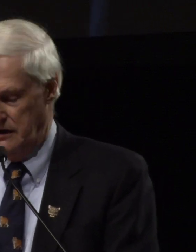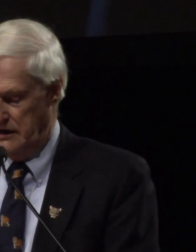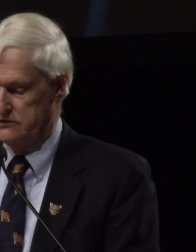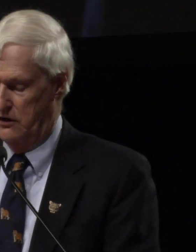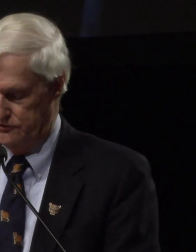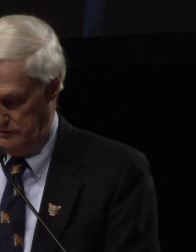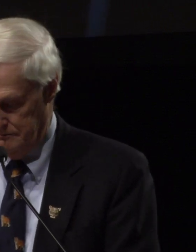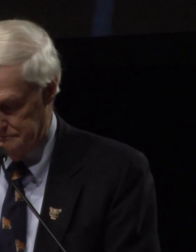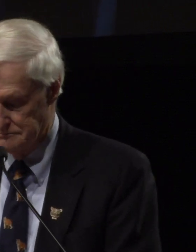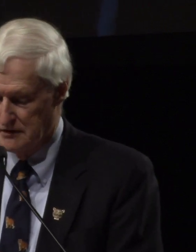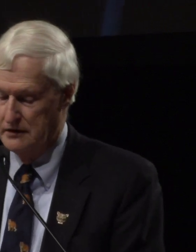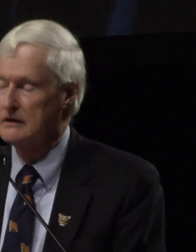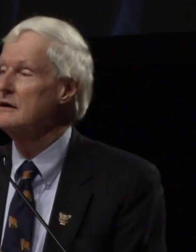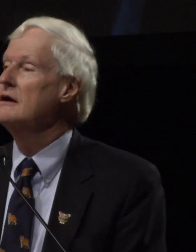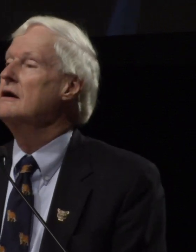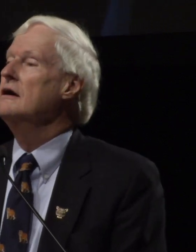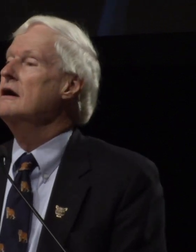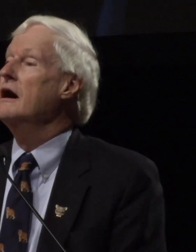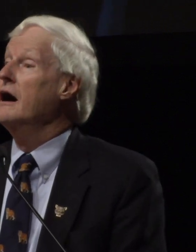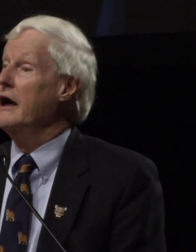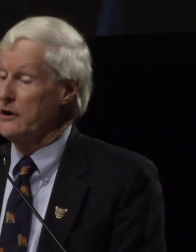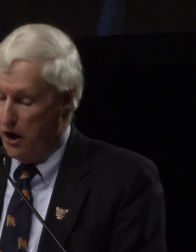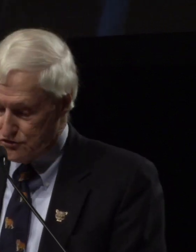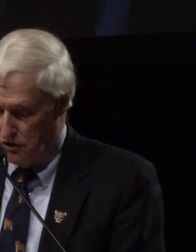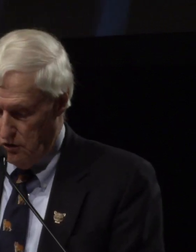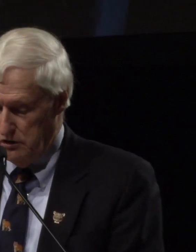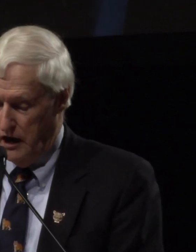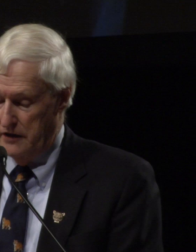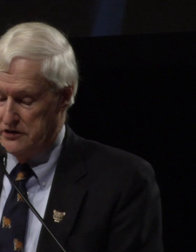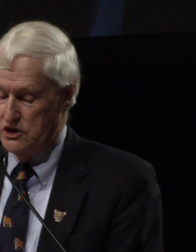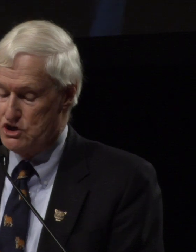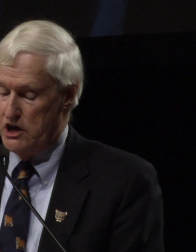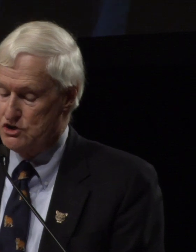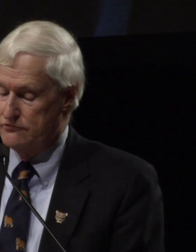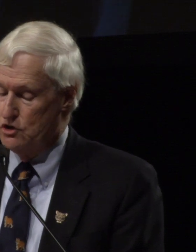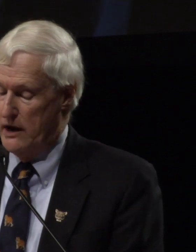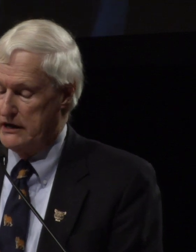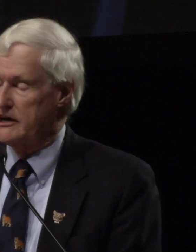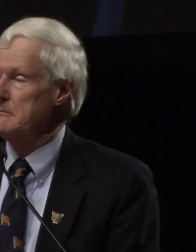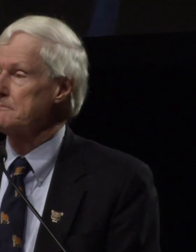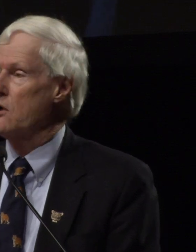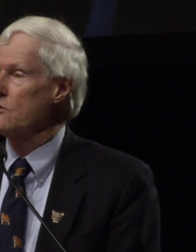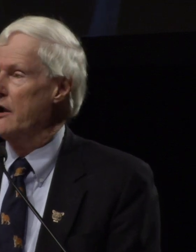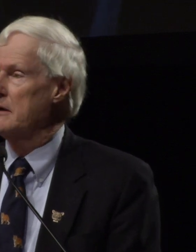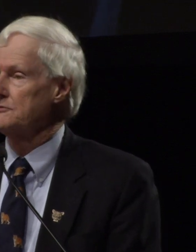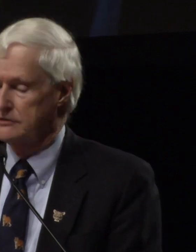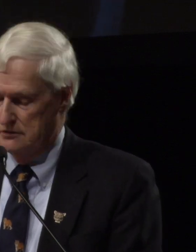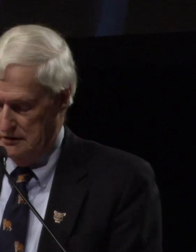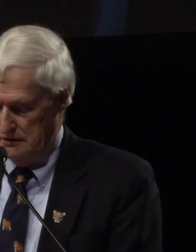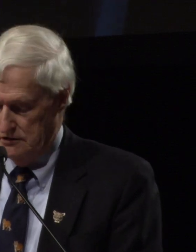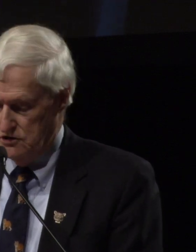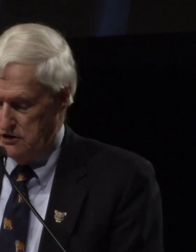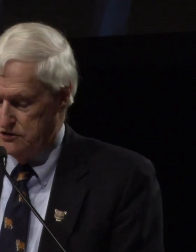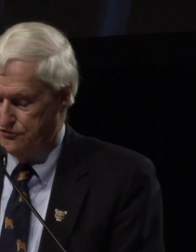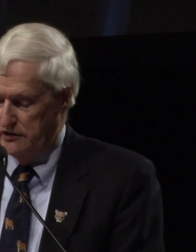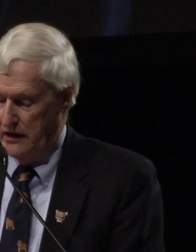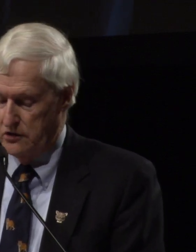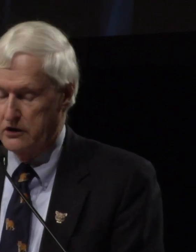ETC., AD NAUSEUM. AND ALSO ON THE INITIATION OF NEW ACADEMIC PROGRAMS NEEDED TO FILL OUT OUR CURRICULAR